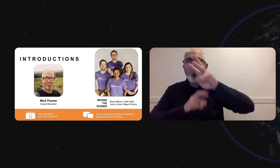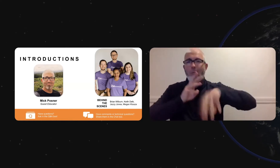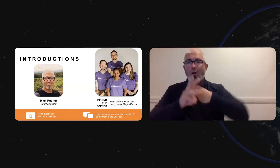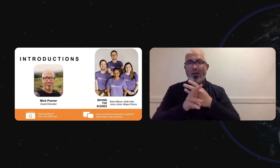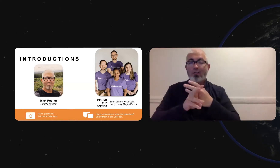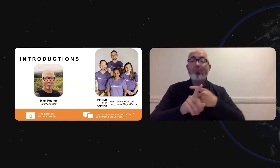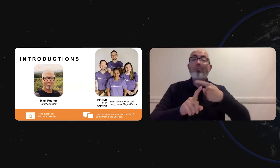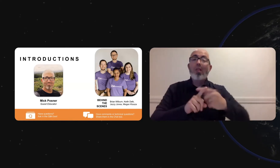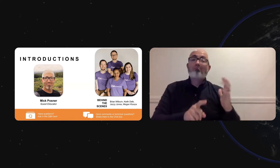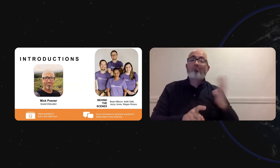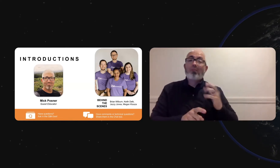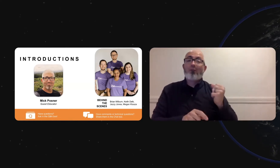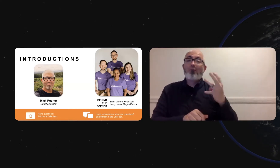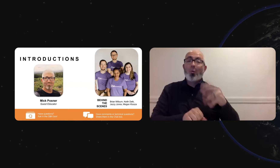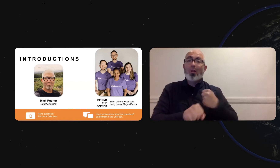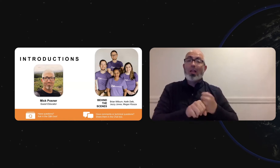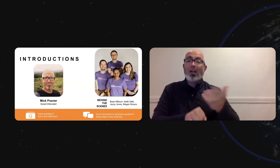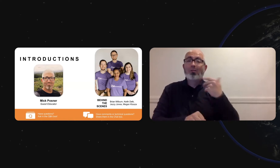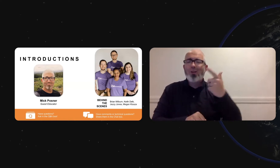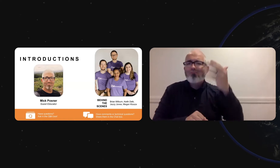Since then, I've rock climbed all over the world.